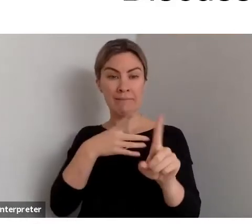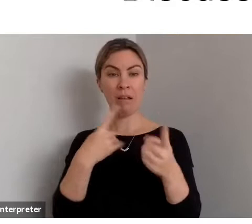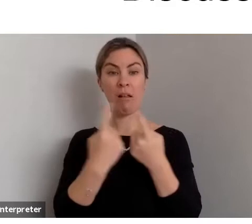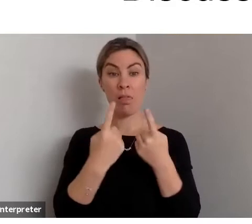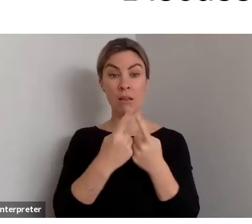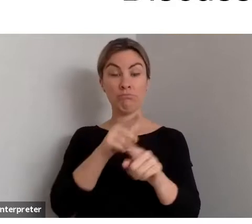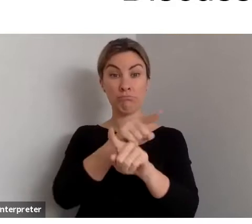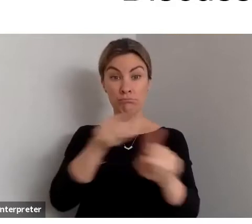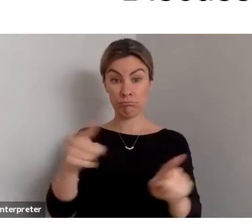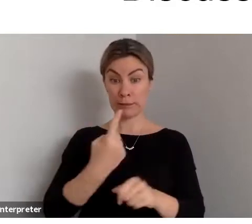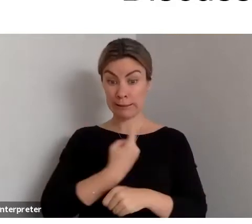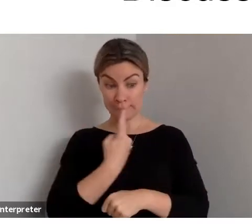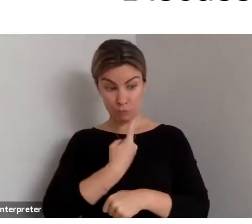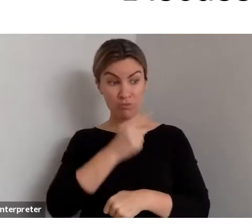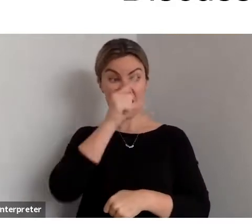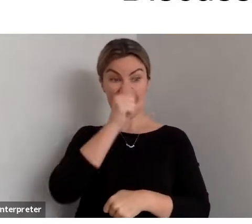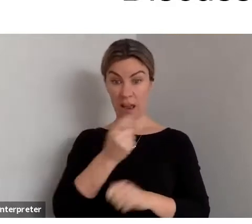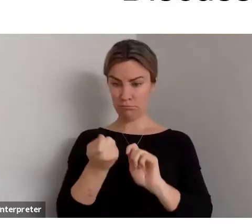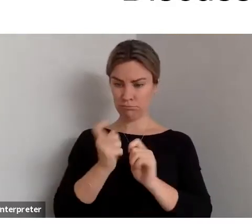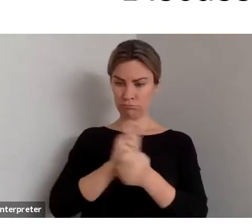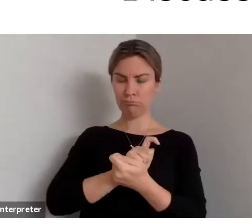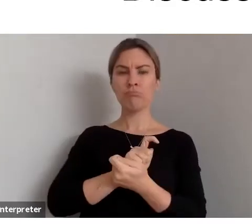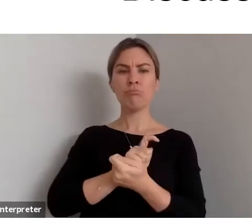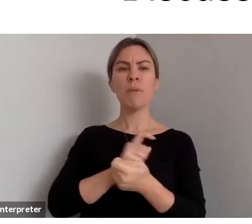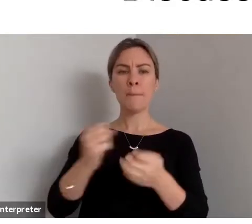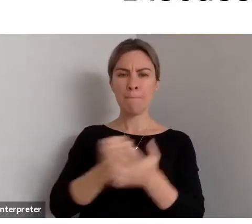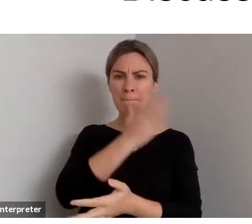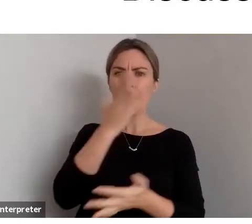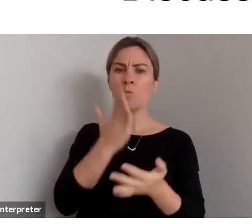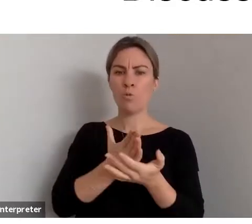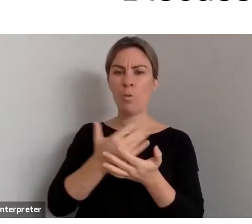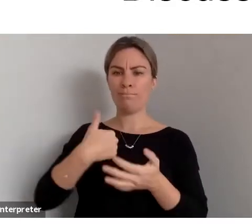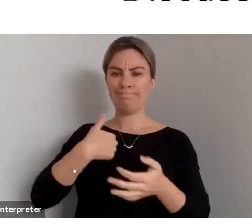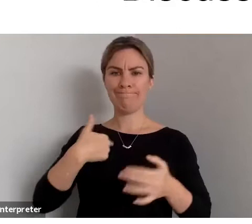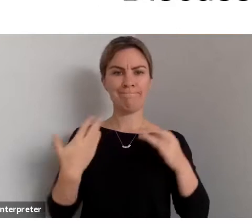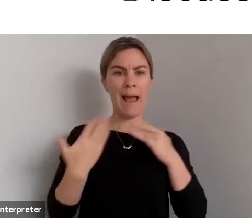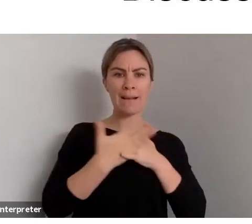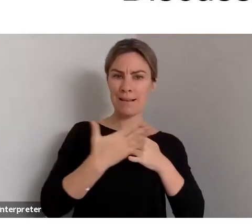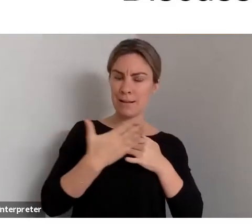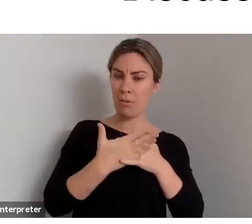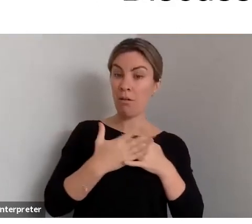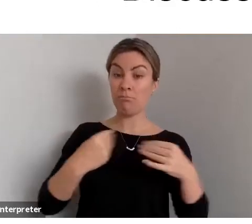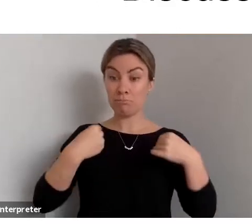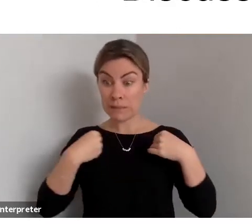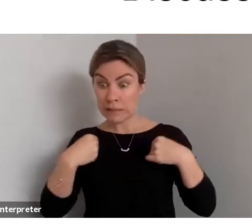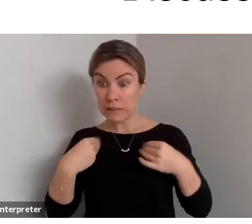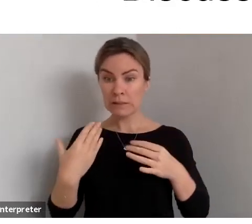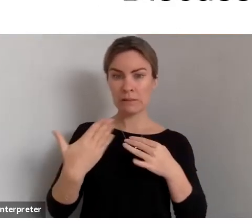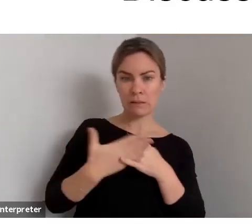can do, right now, to make your social media, businesses more